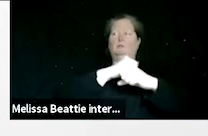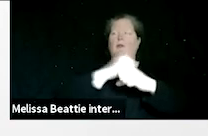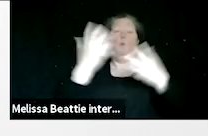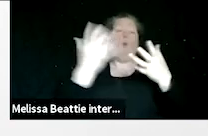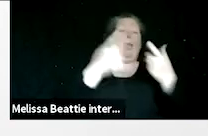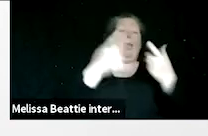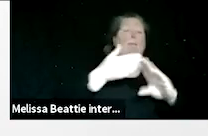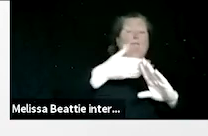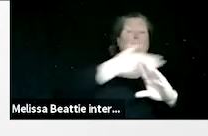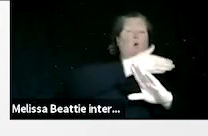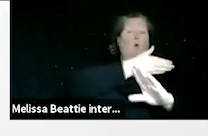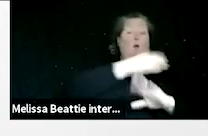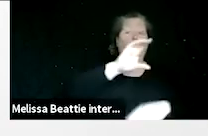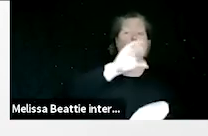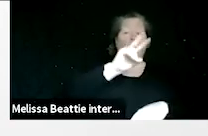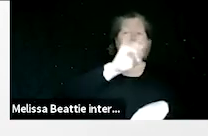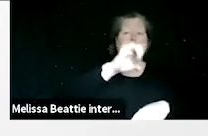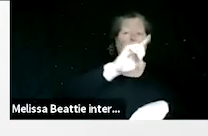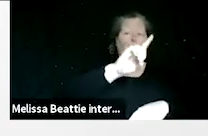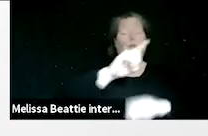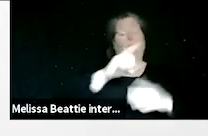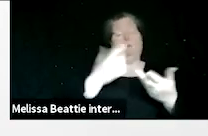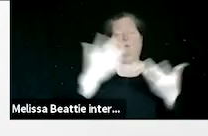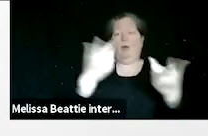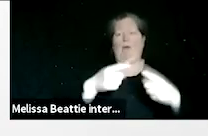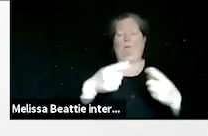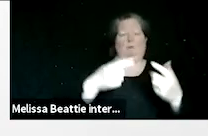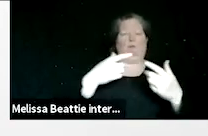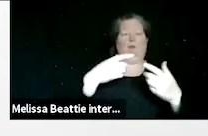in public health around communications what's effective what's not effective. Are there